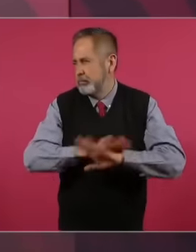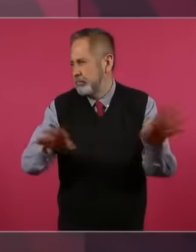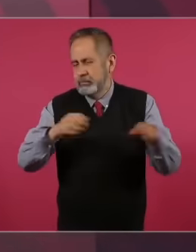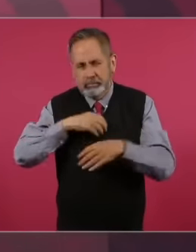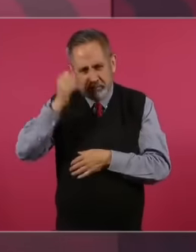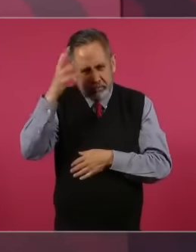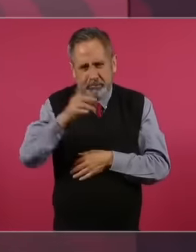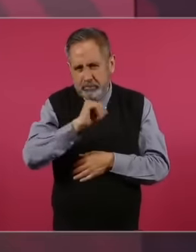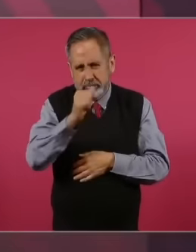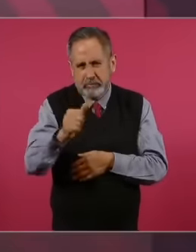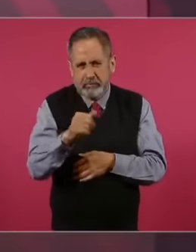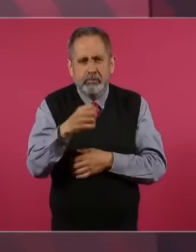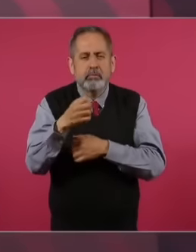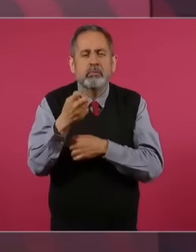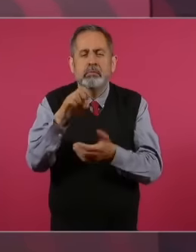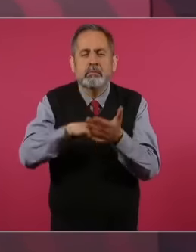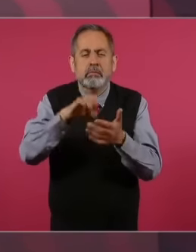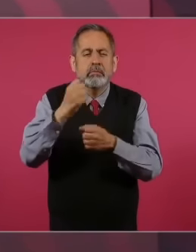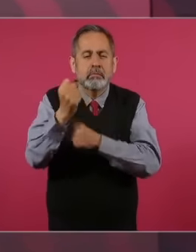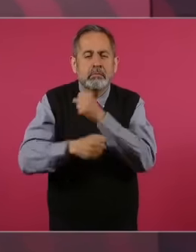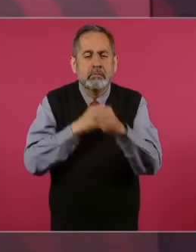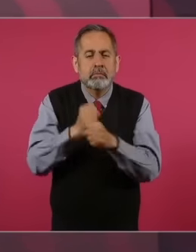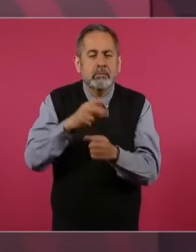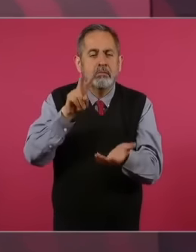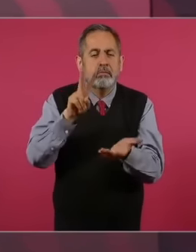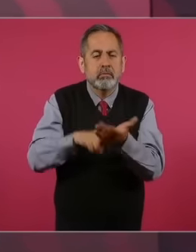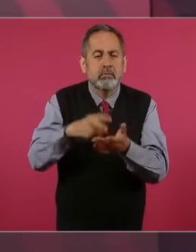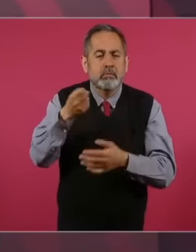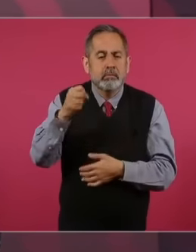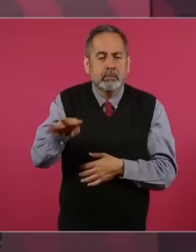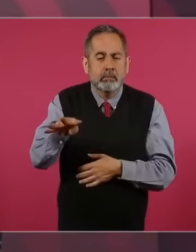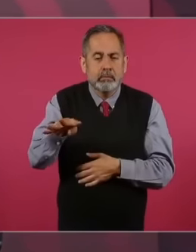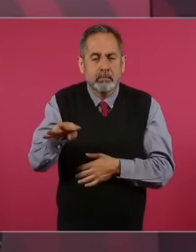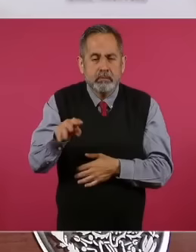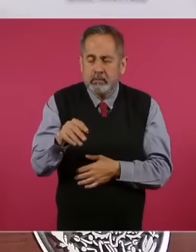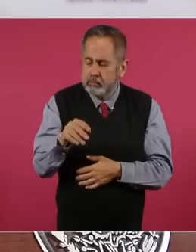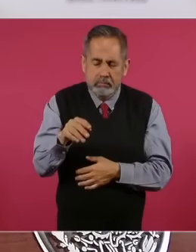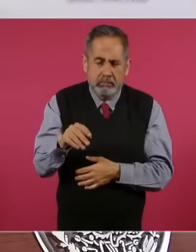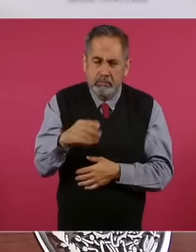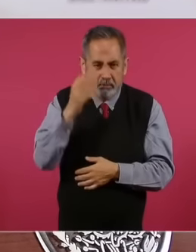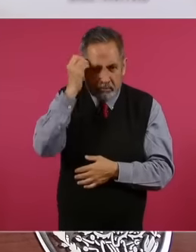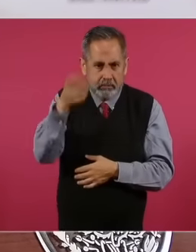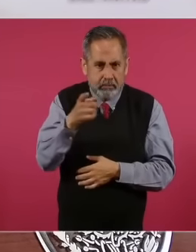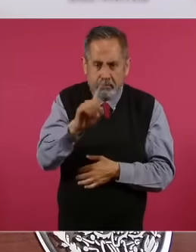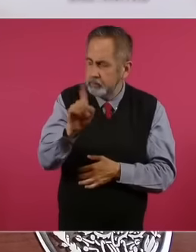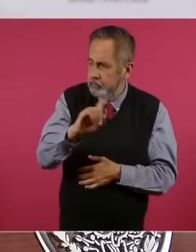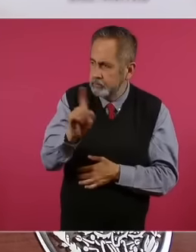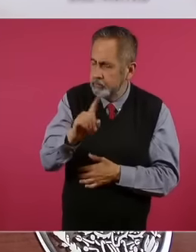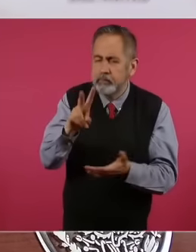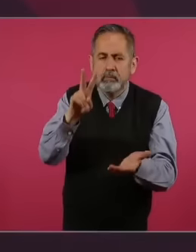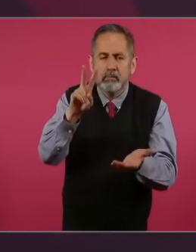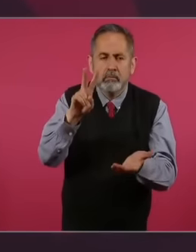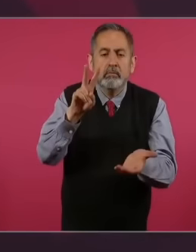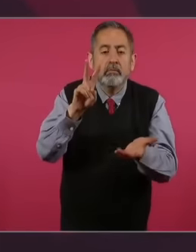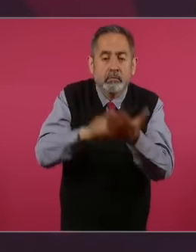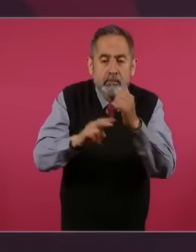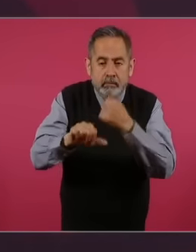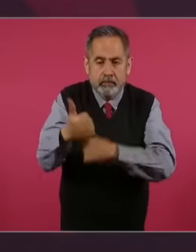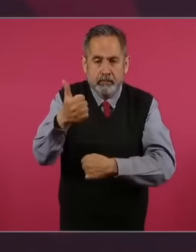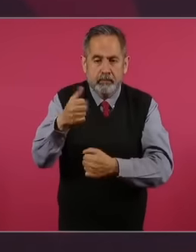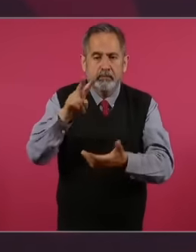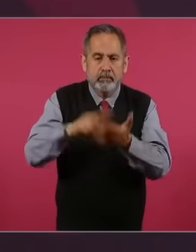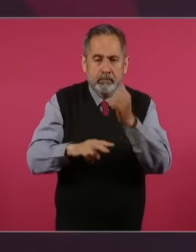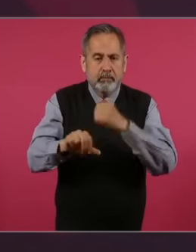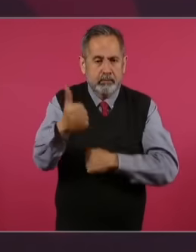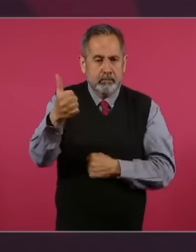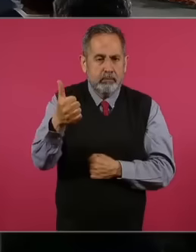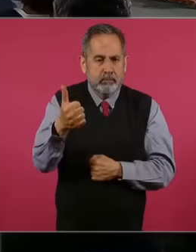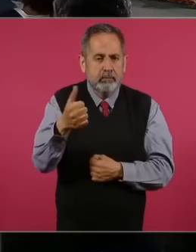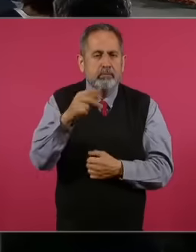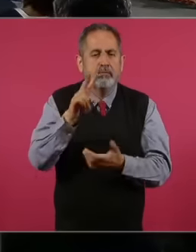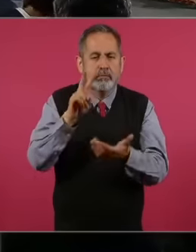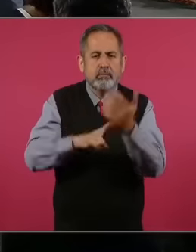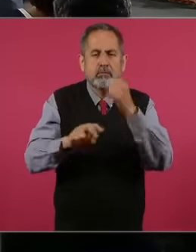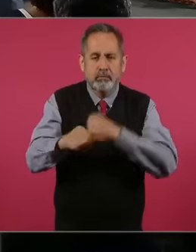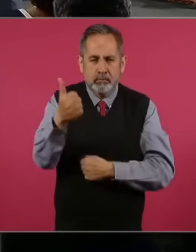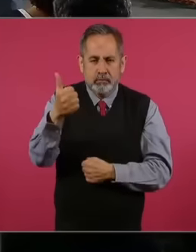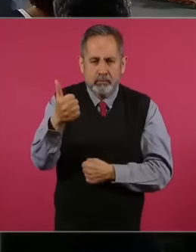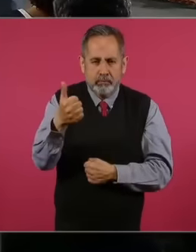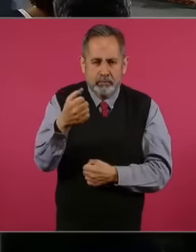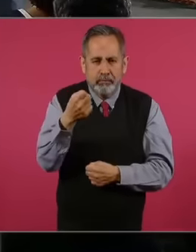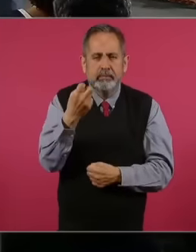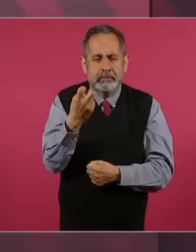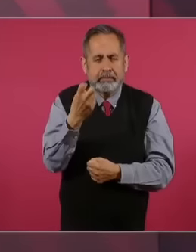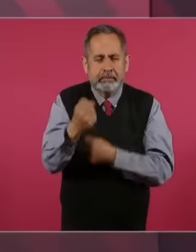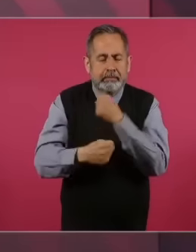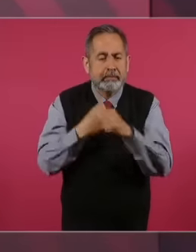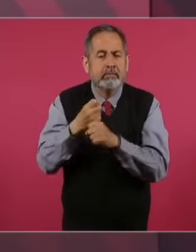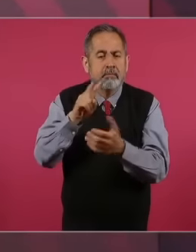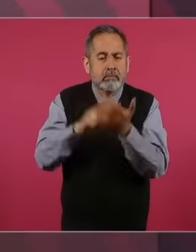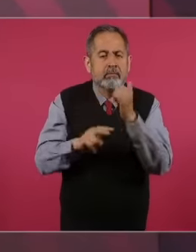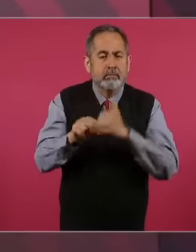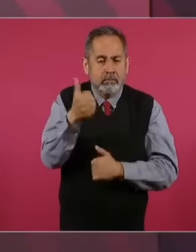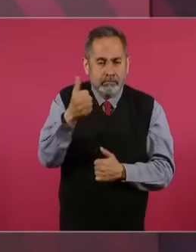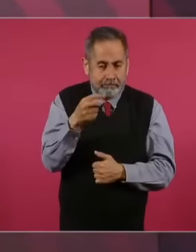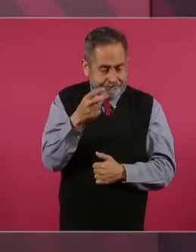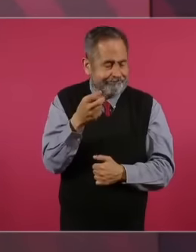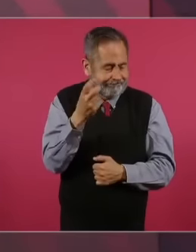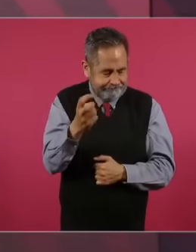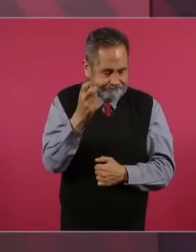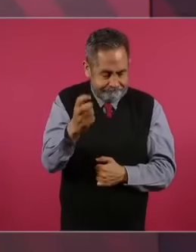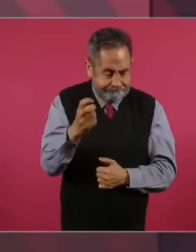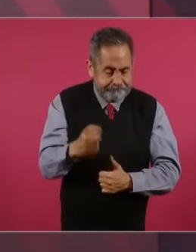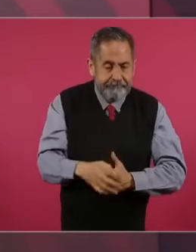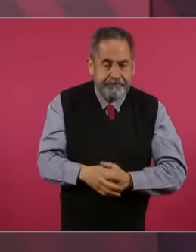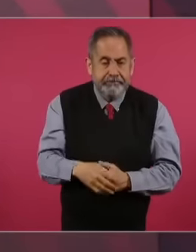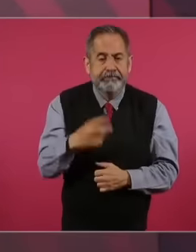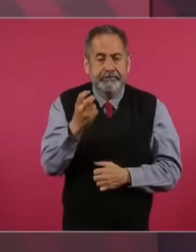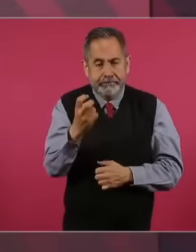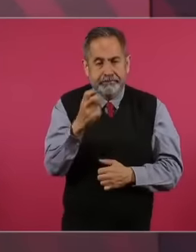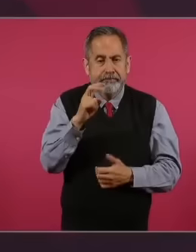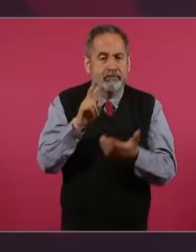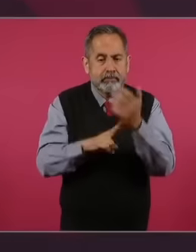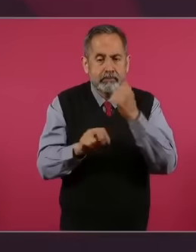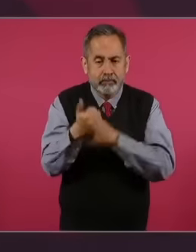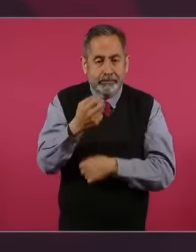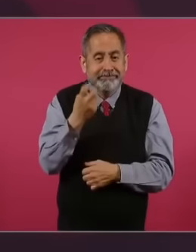2019 no why do you want that for yourself also why do you want that also for 11 2011 is the year